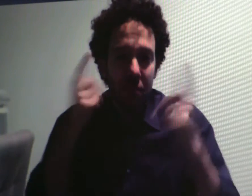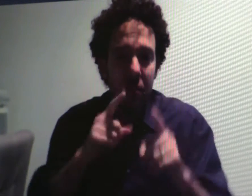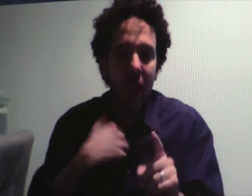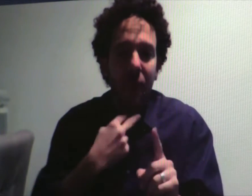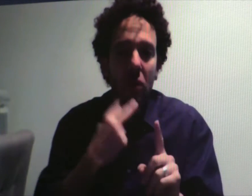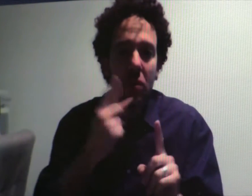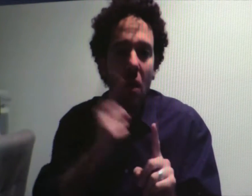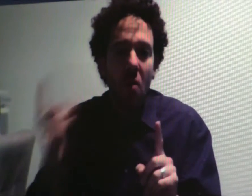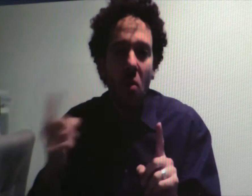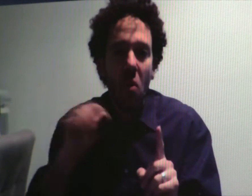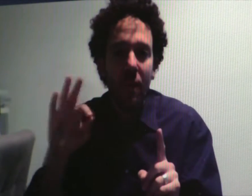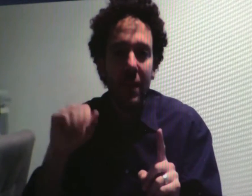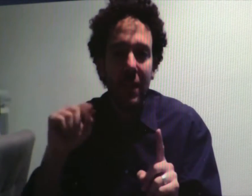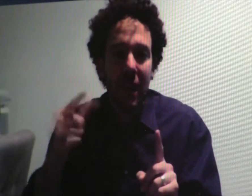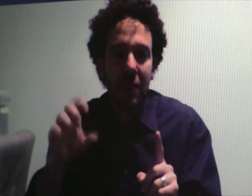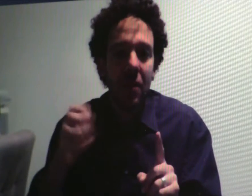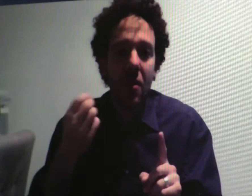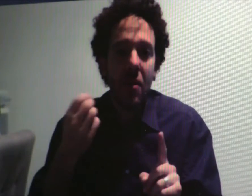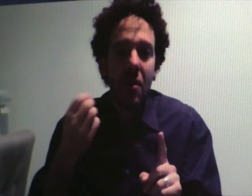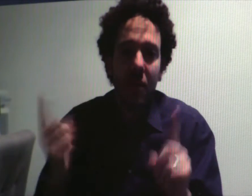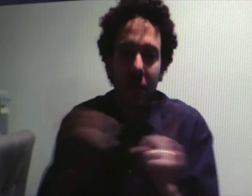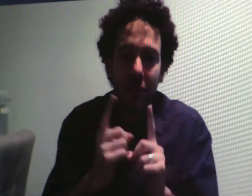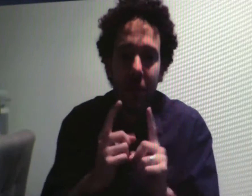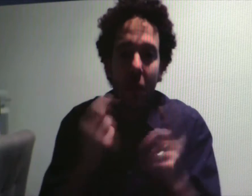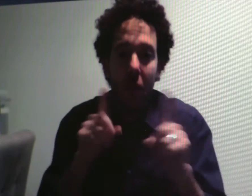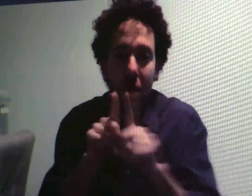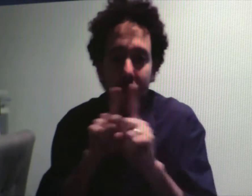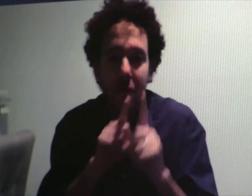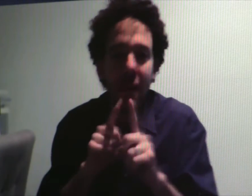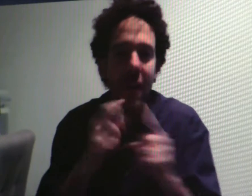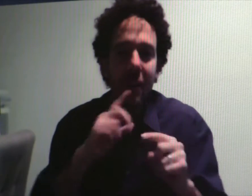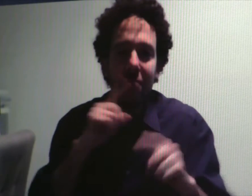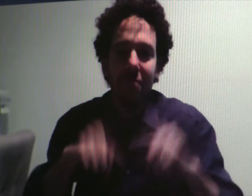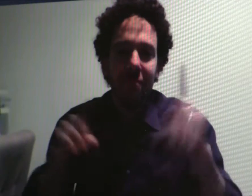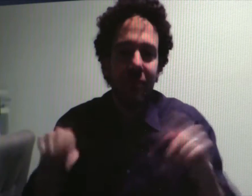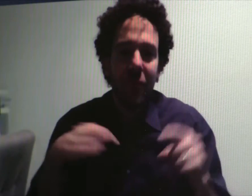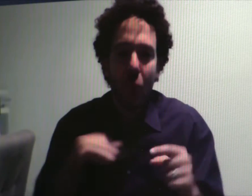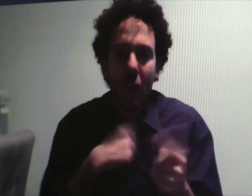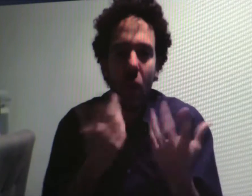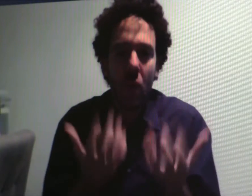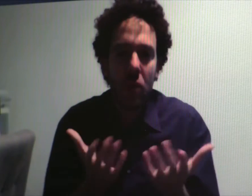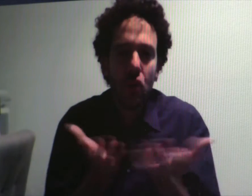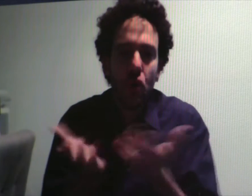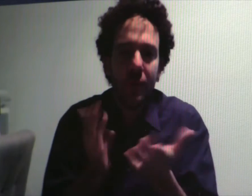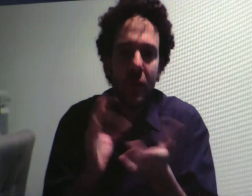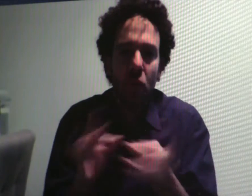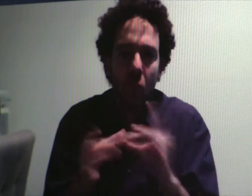there might be a voice actor off to the side of the stage Should it be with the Deaf actor onstage? Should they shadow together?